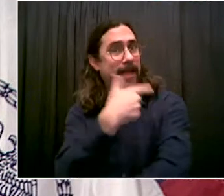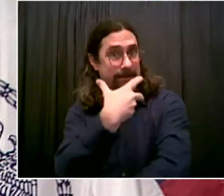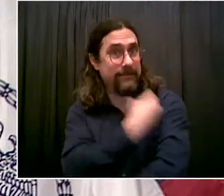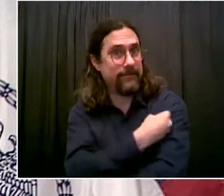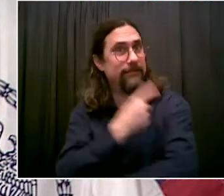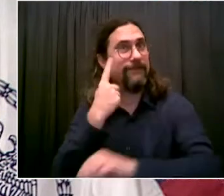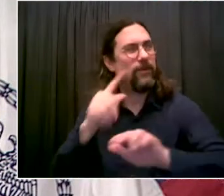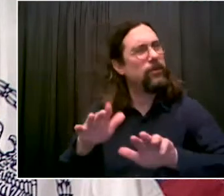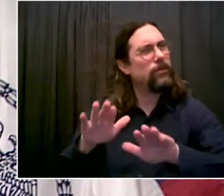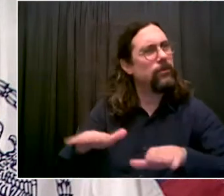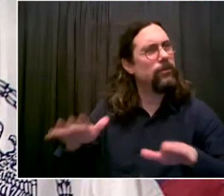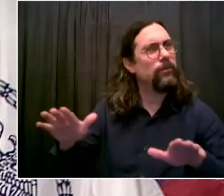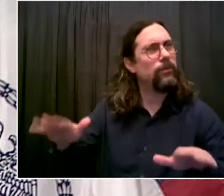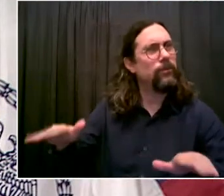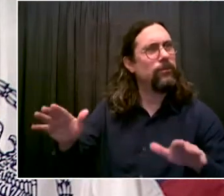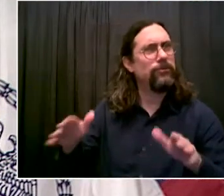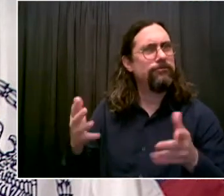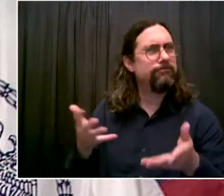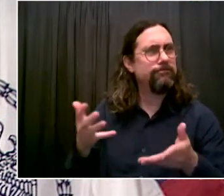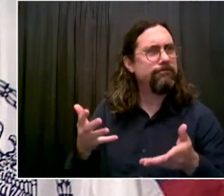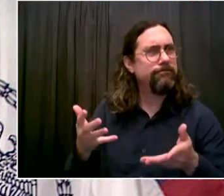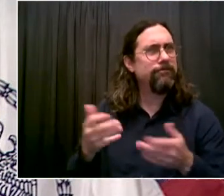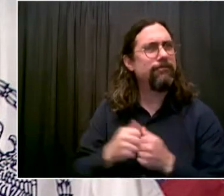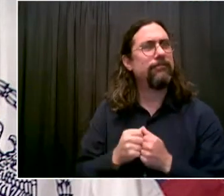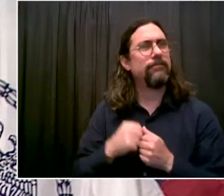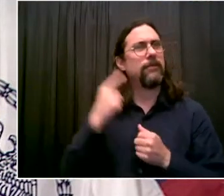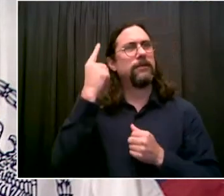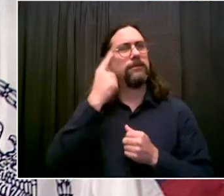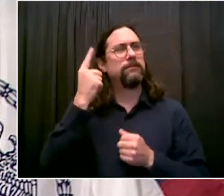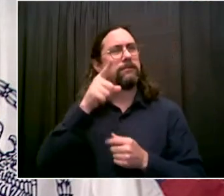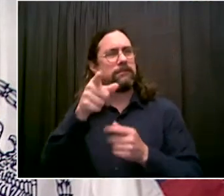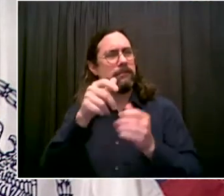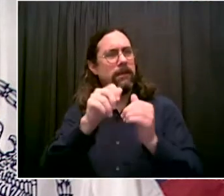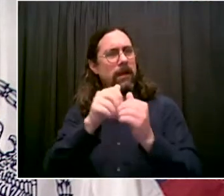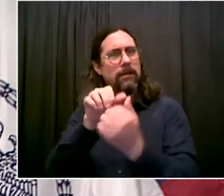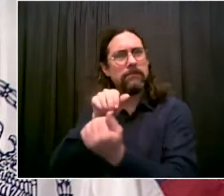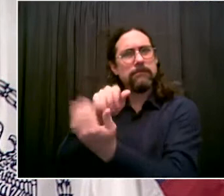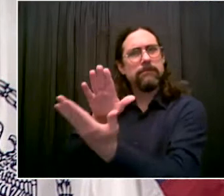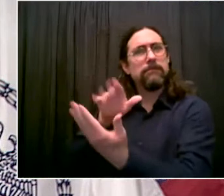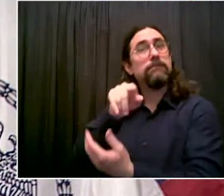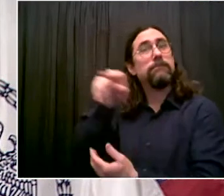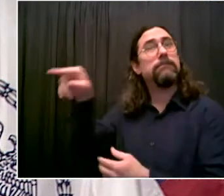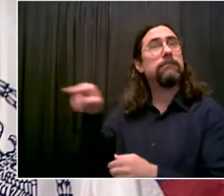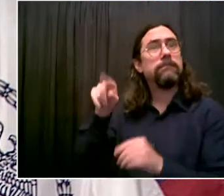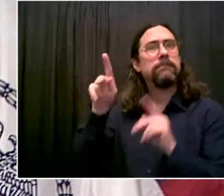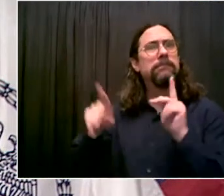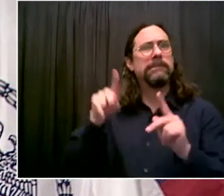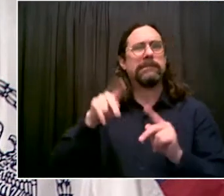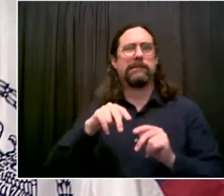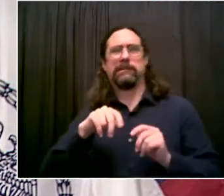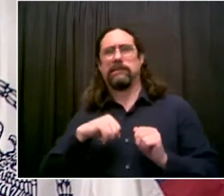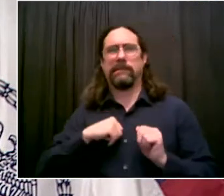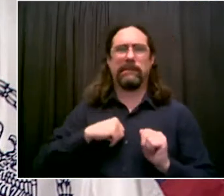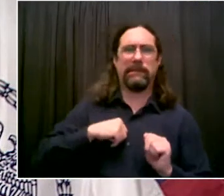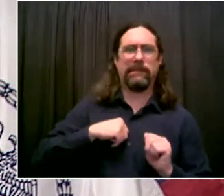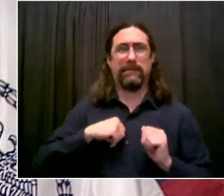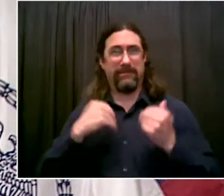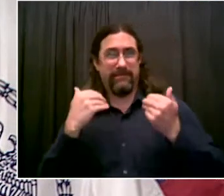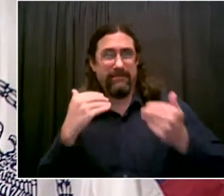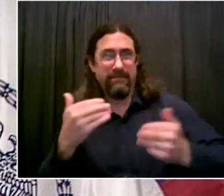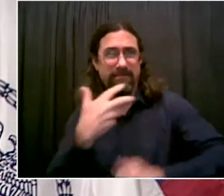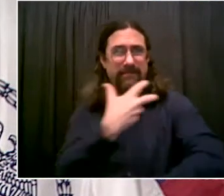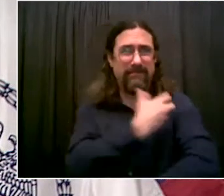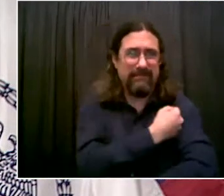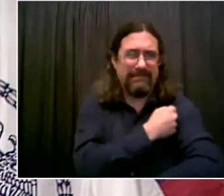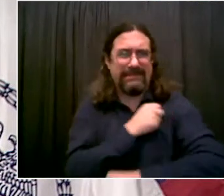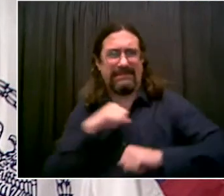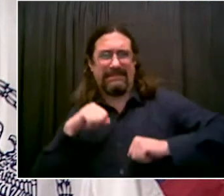GOING WITH